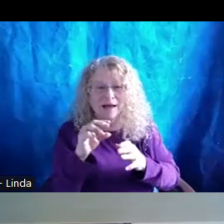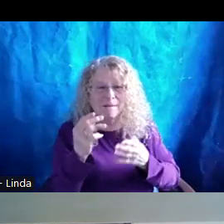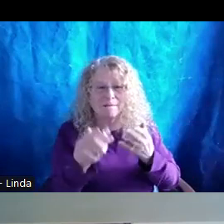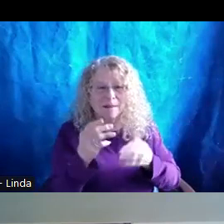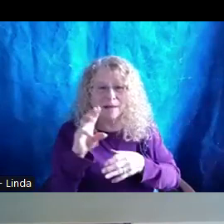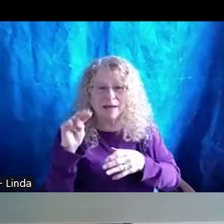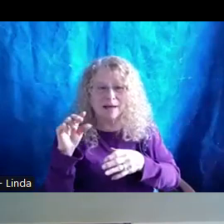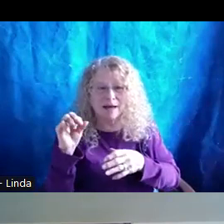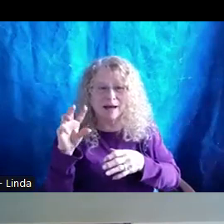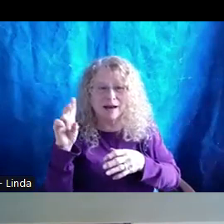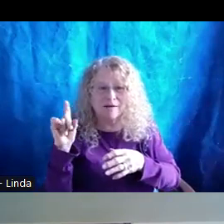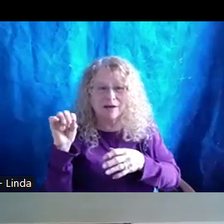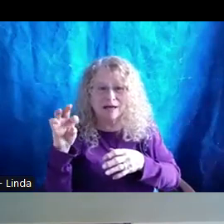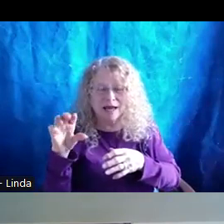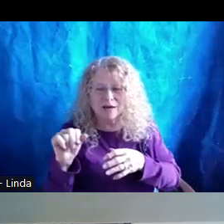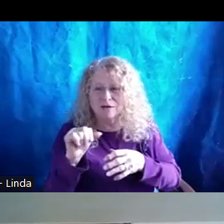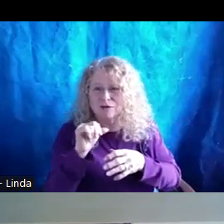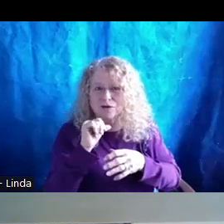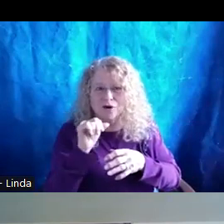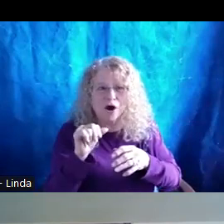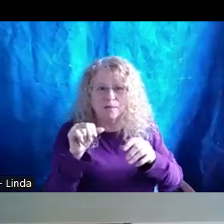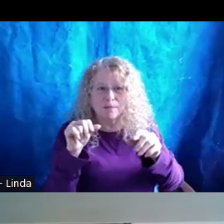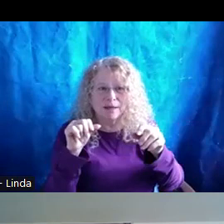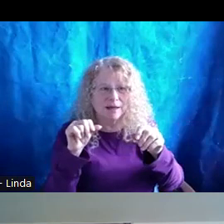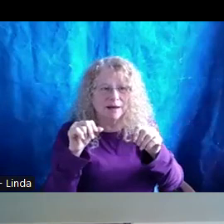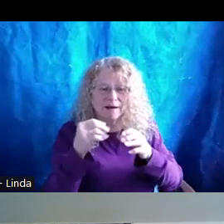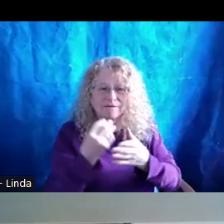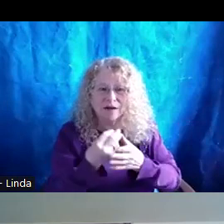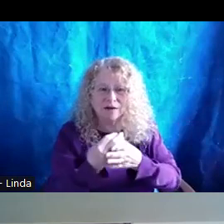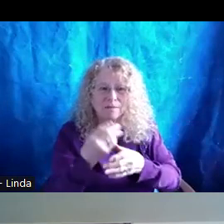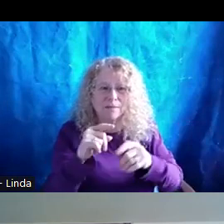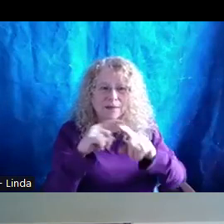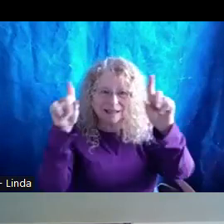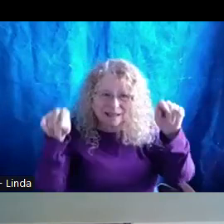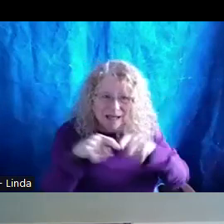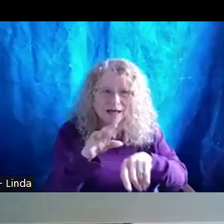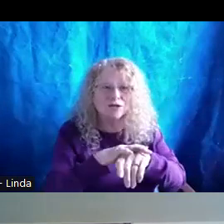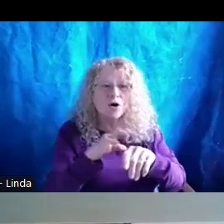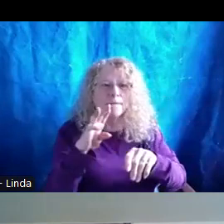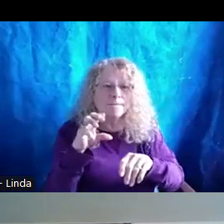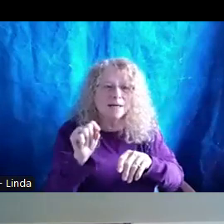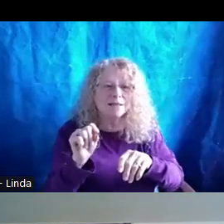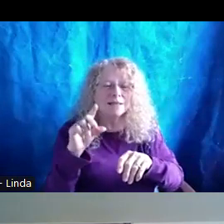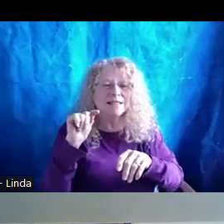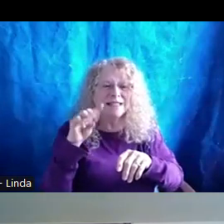FOR LIKE SIGNS ON BUSES AND TV JAM AND RADIO SPOTS, JUST WITH THAT REALLY SIMPLE MESSAGE